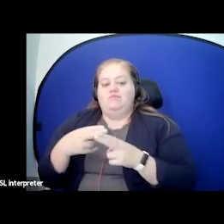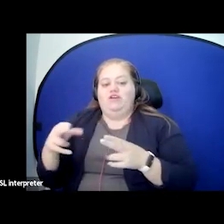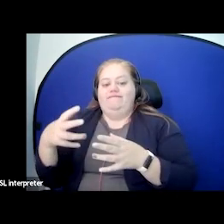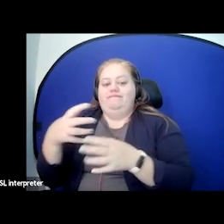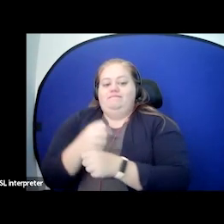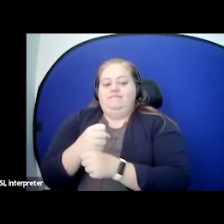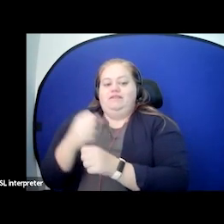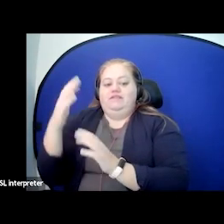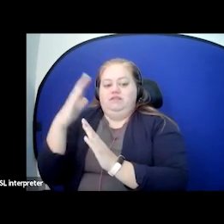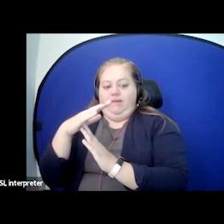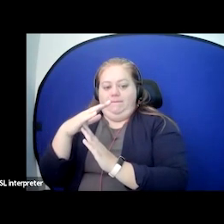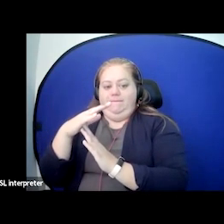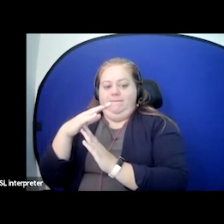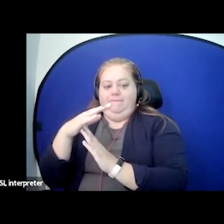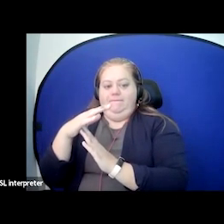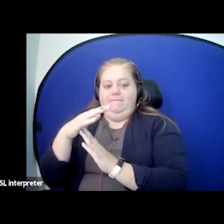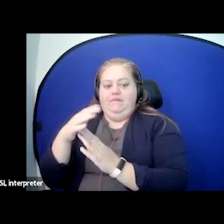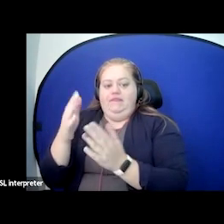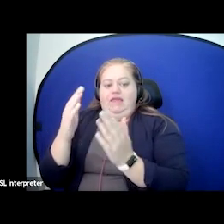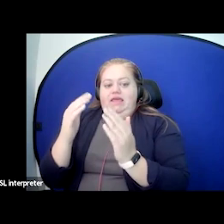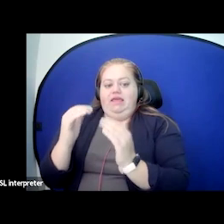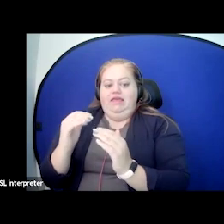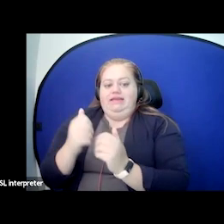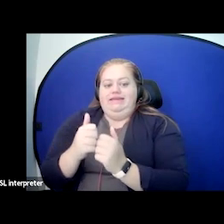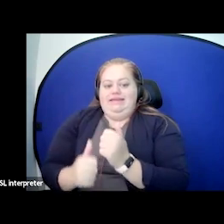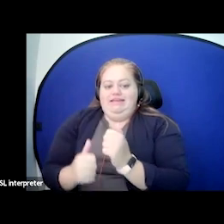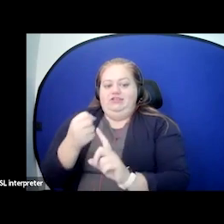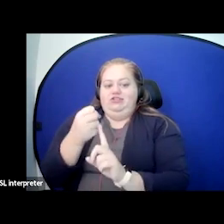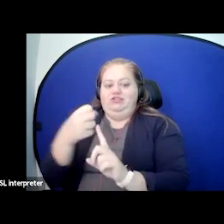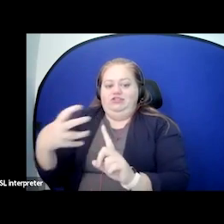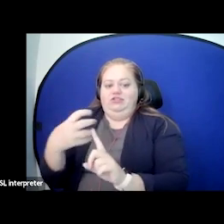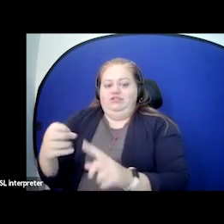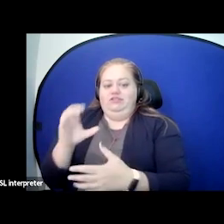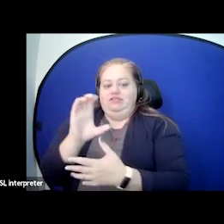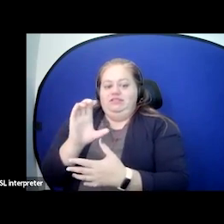And it gives each detailed element that we put into the prompt.